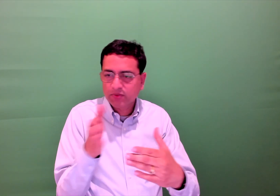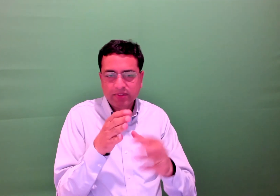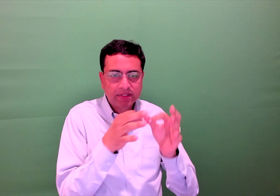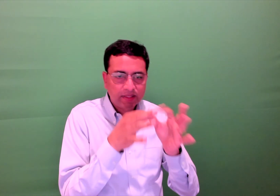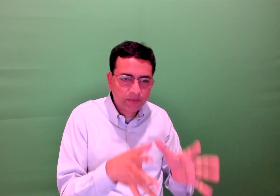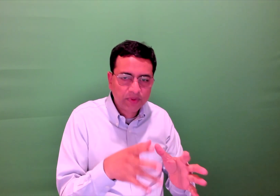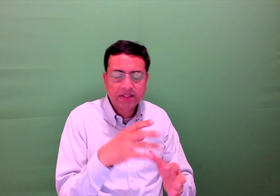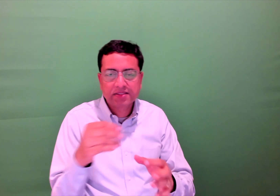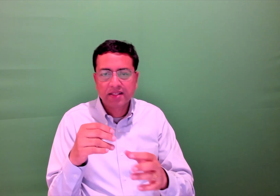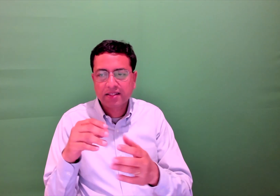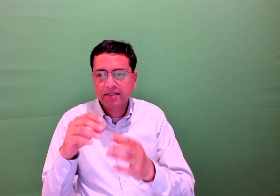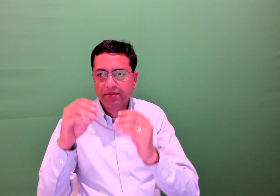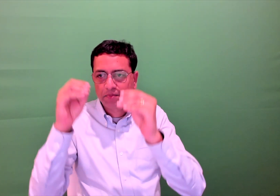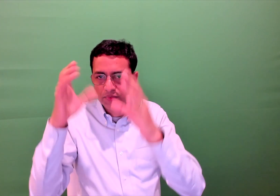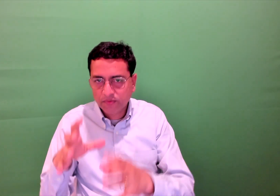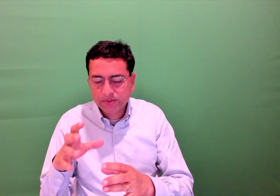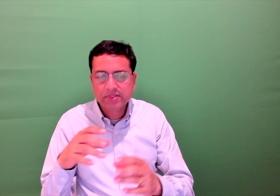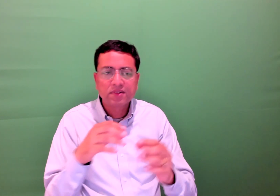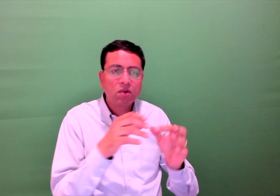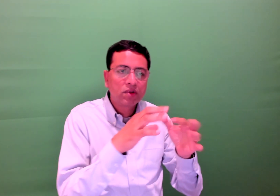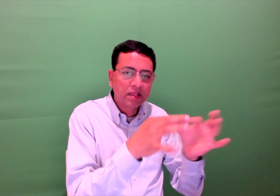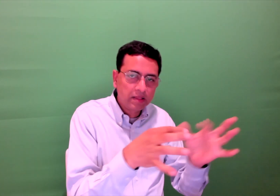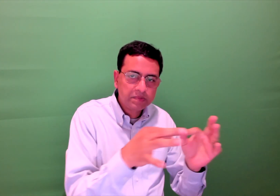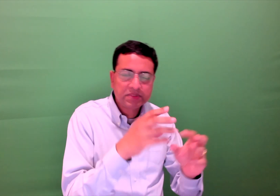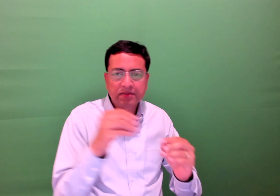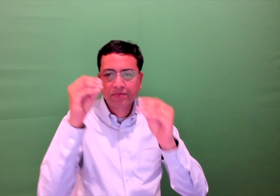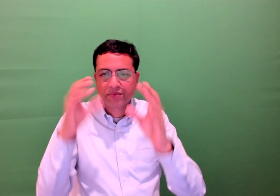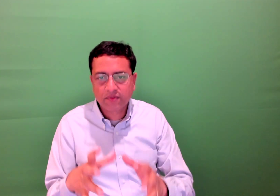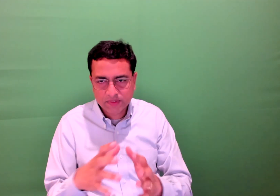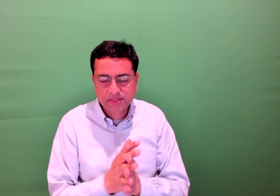received between an interpreter and a professor's lecture or between captioning and a professor's lecture.